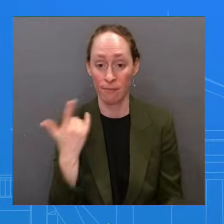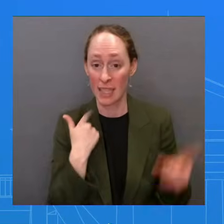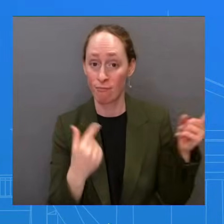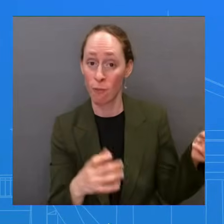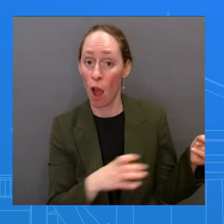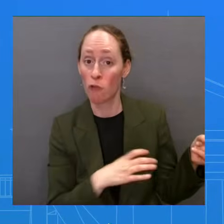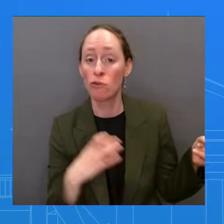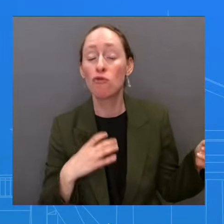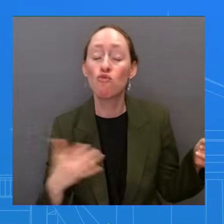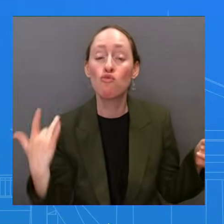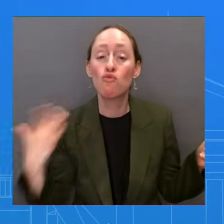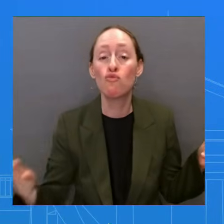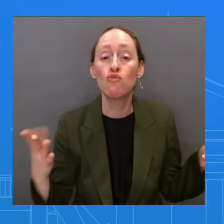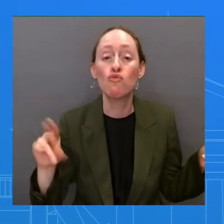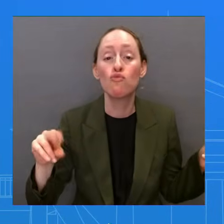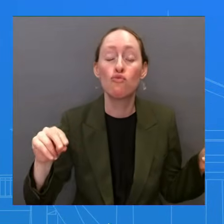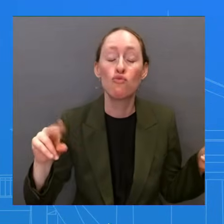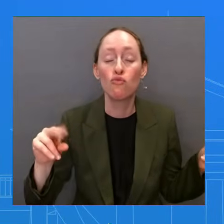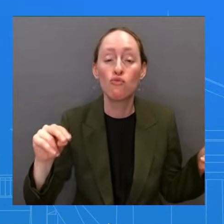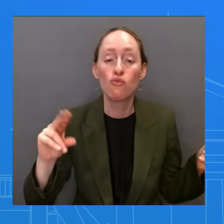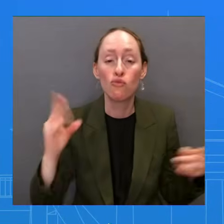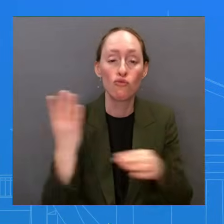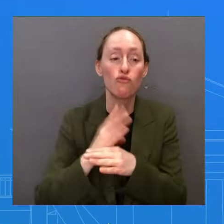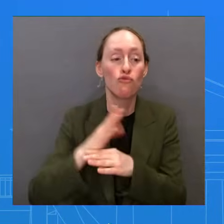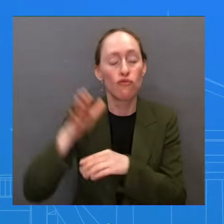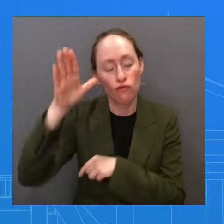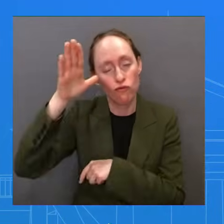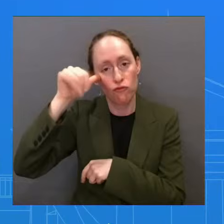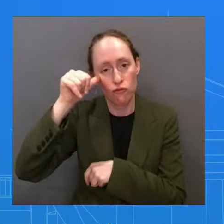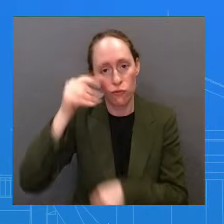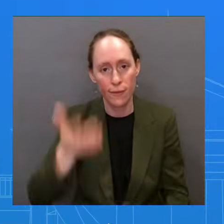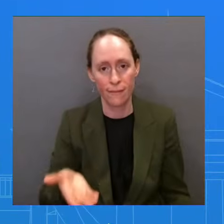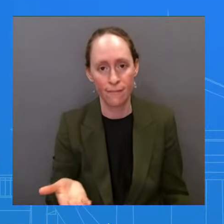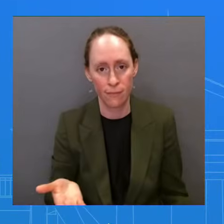that the President has taken very seriously, putting forth a comprehensive --